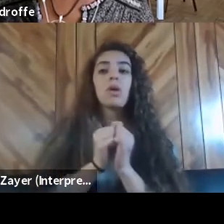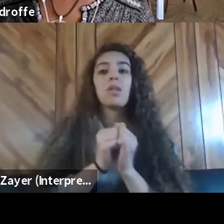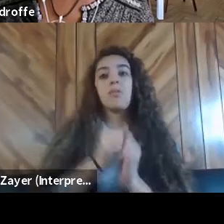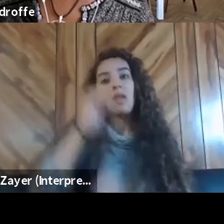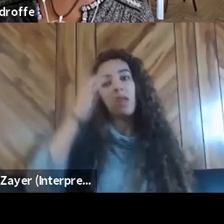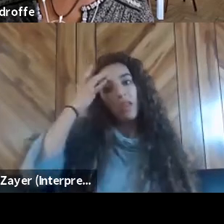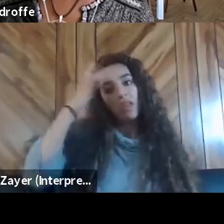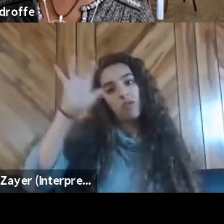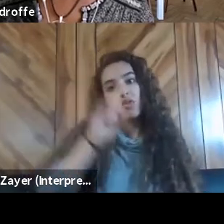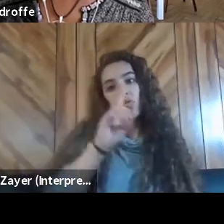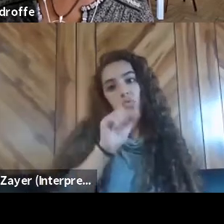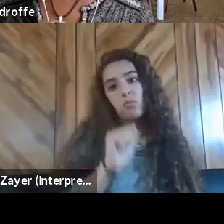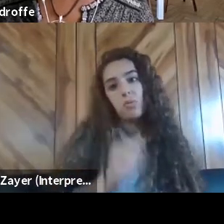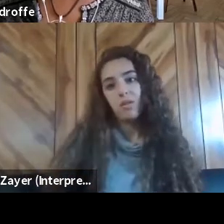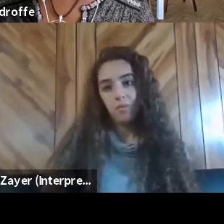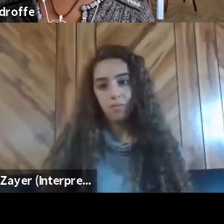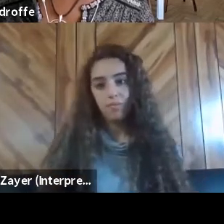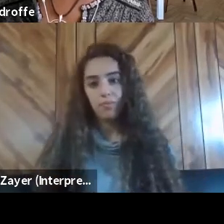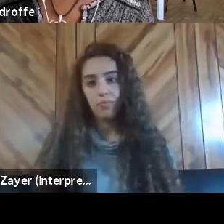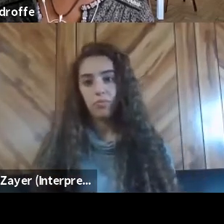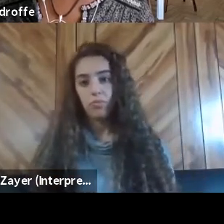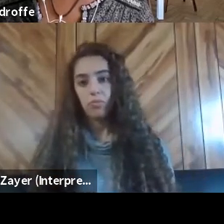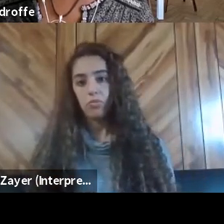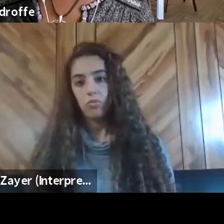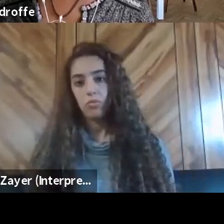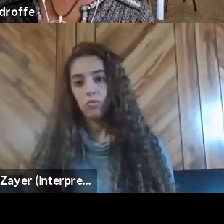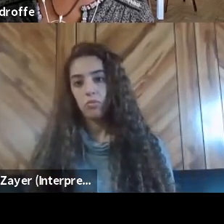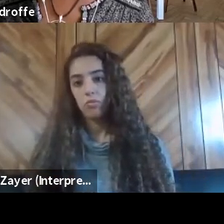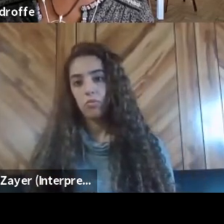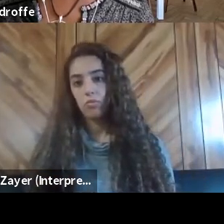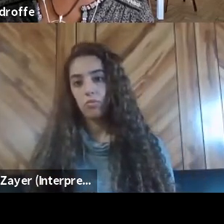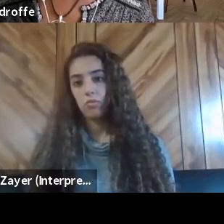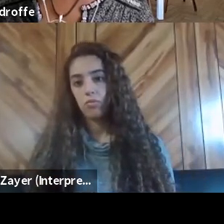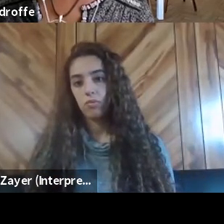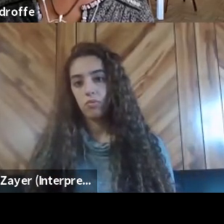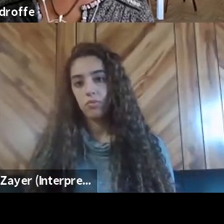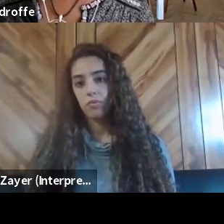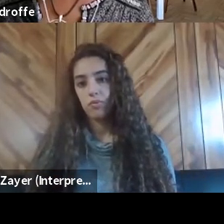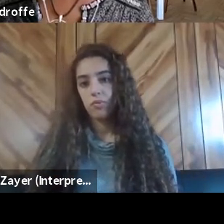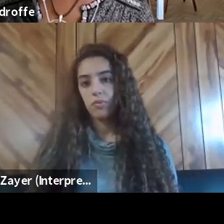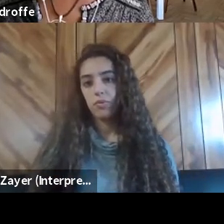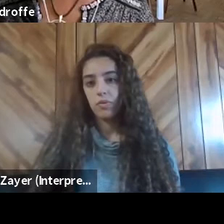puzzle. Mm hmm. So that so that's my statement to you, Stella, I just want to make it very clear that I understand